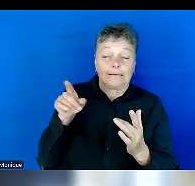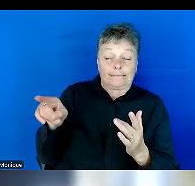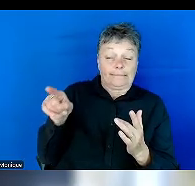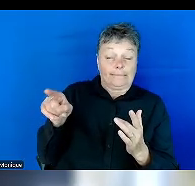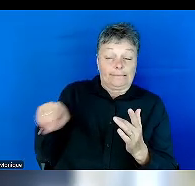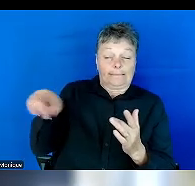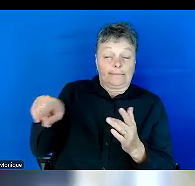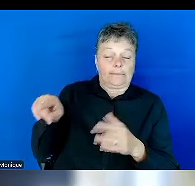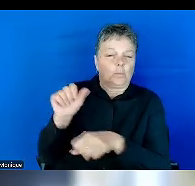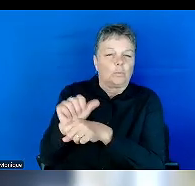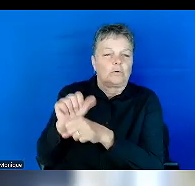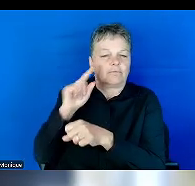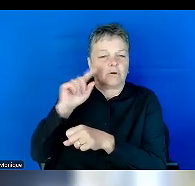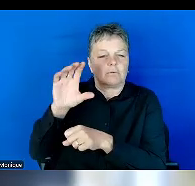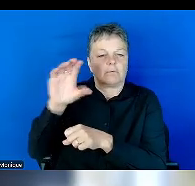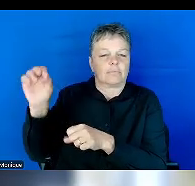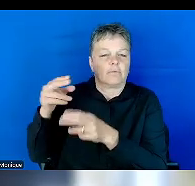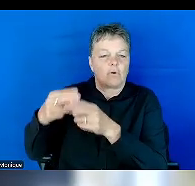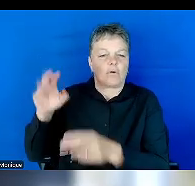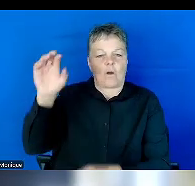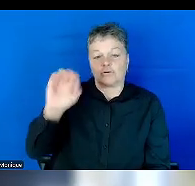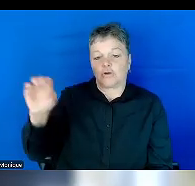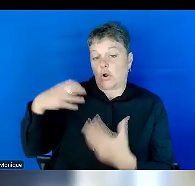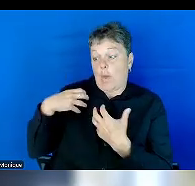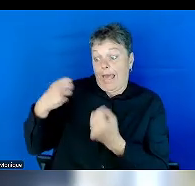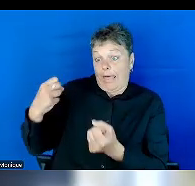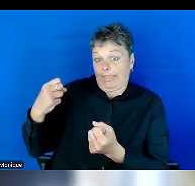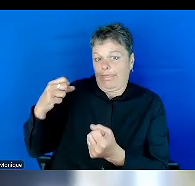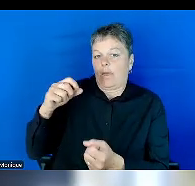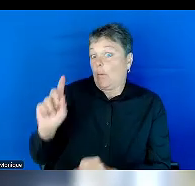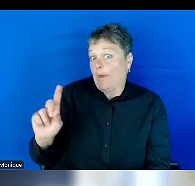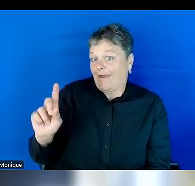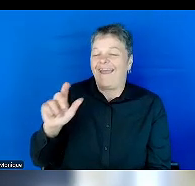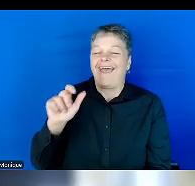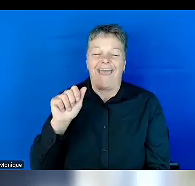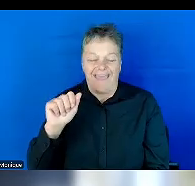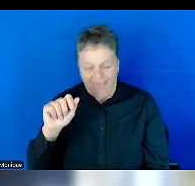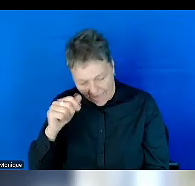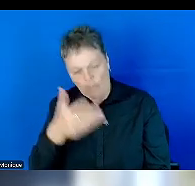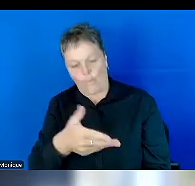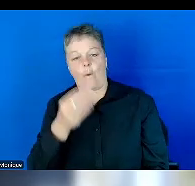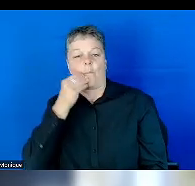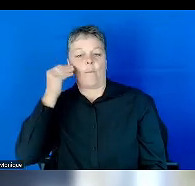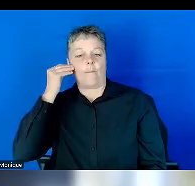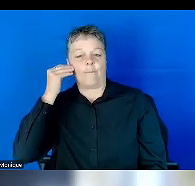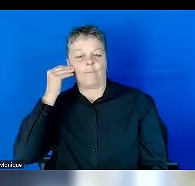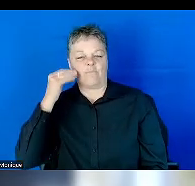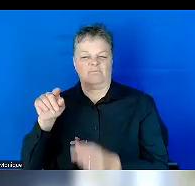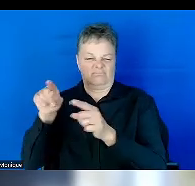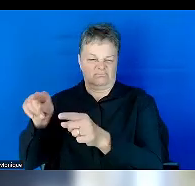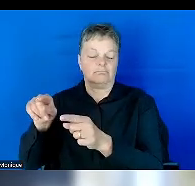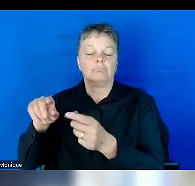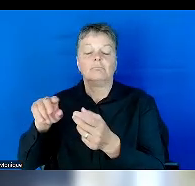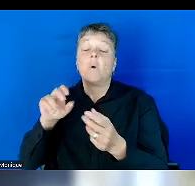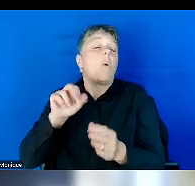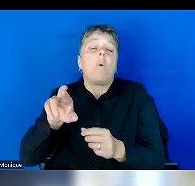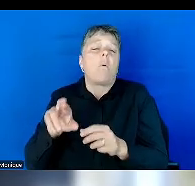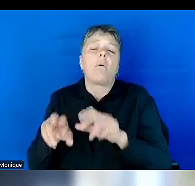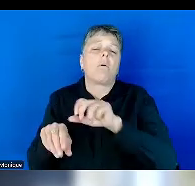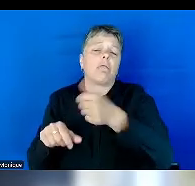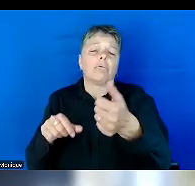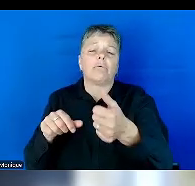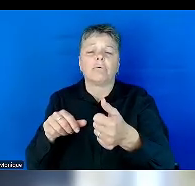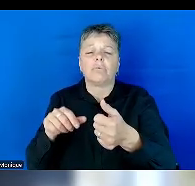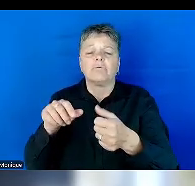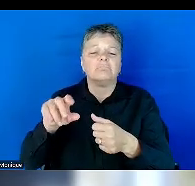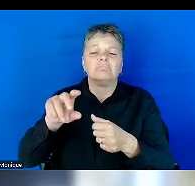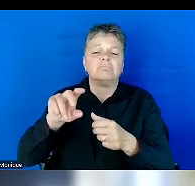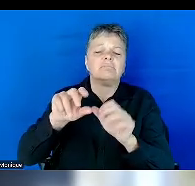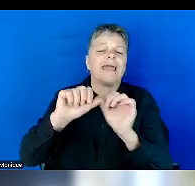um or through um any third party agencies that work with Ontario Health at Home. So, the kind